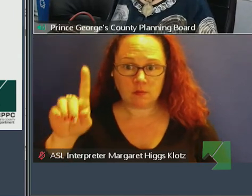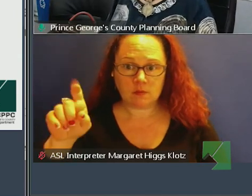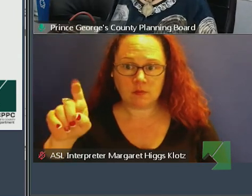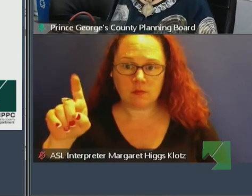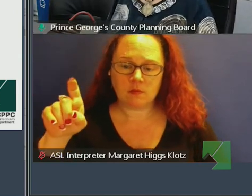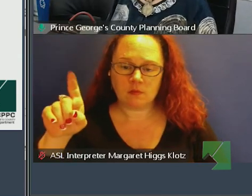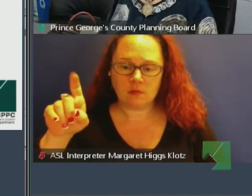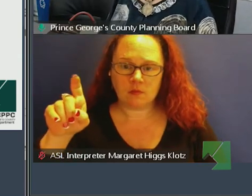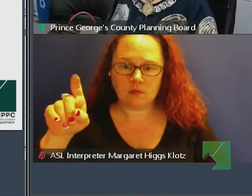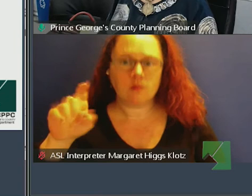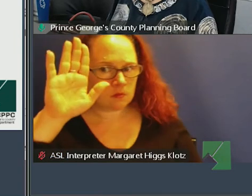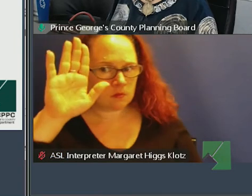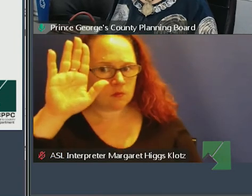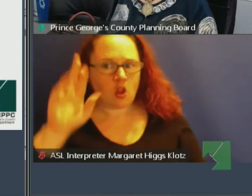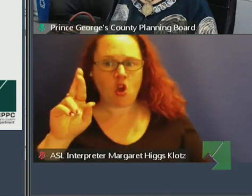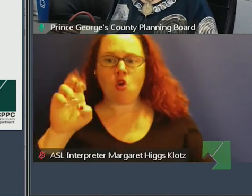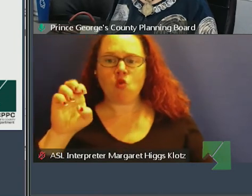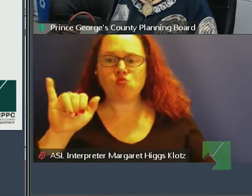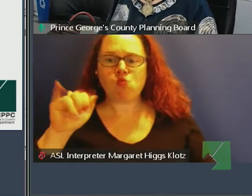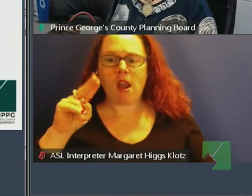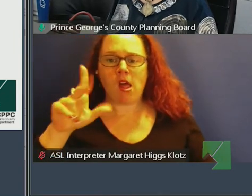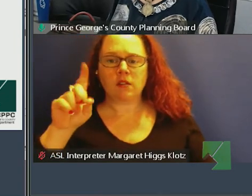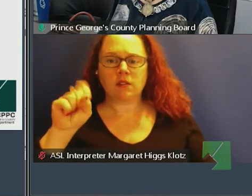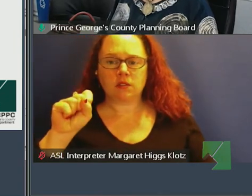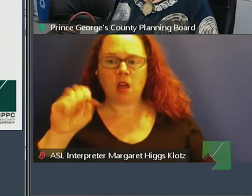Yes. This is Reynolds. I'd like to just echo the,